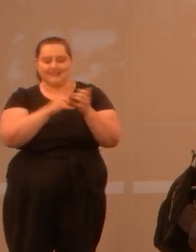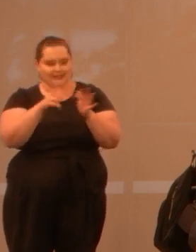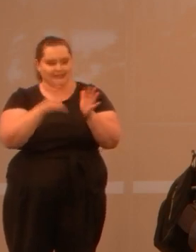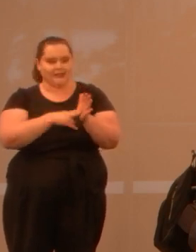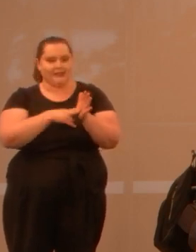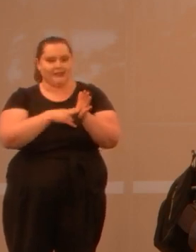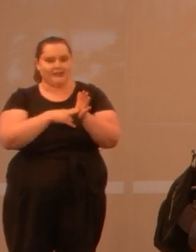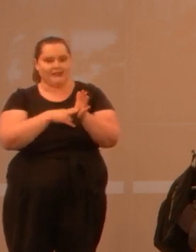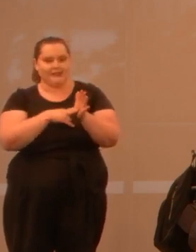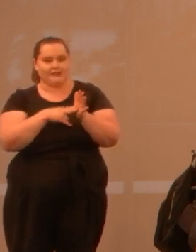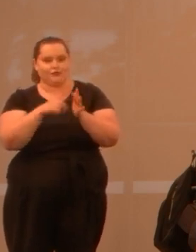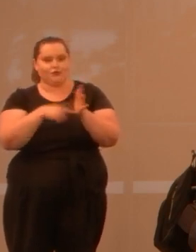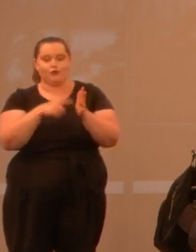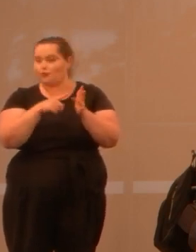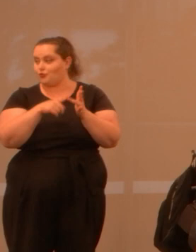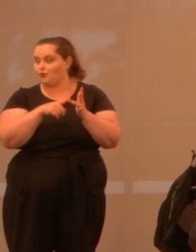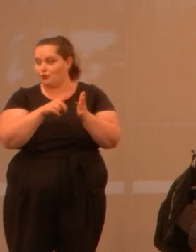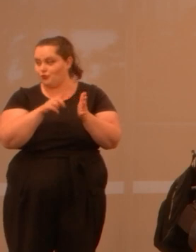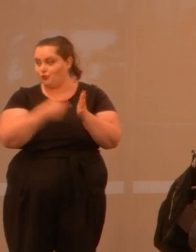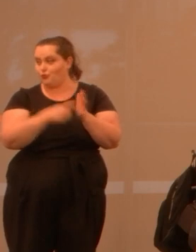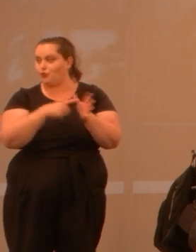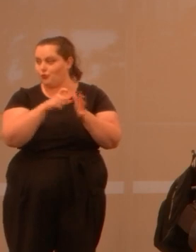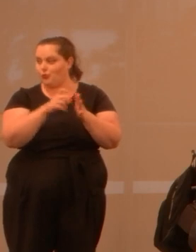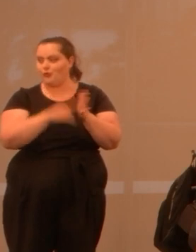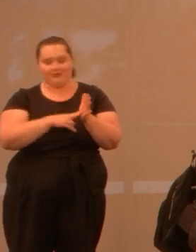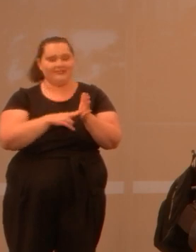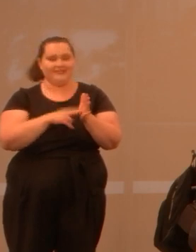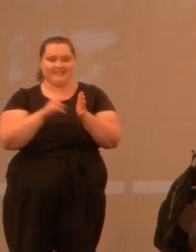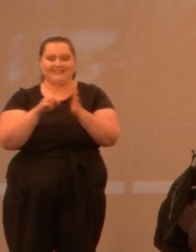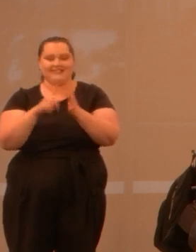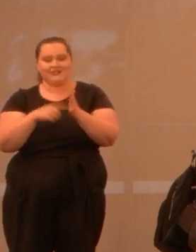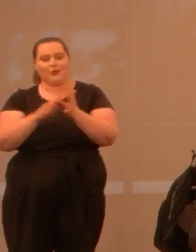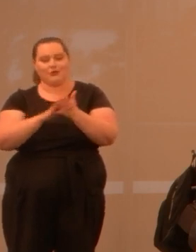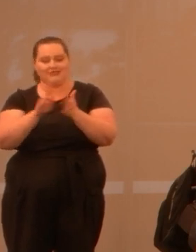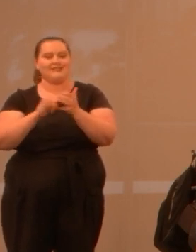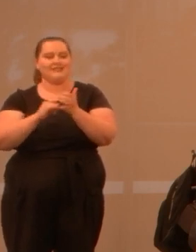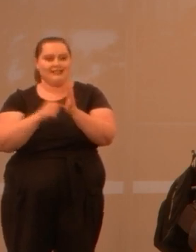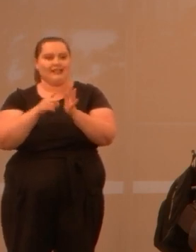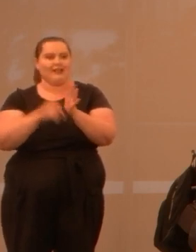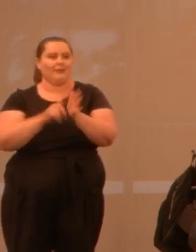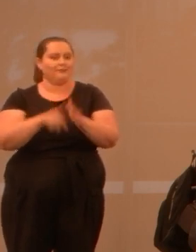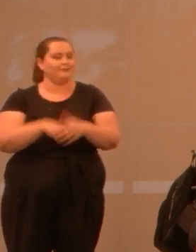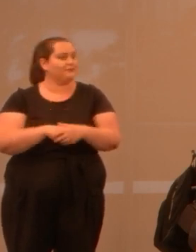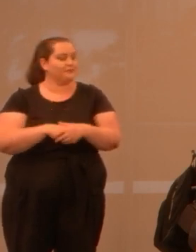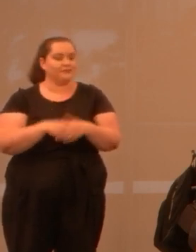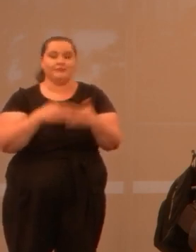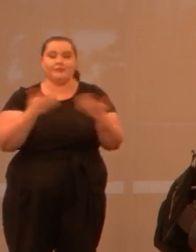very great to have him return. So we're back and tonight is a